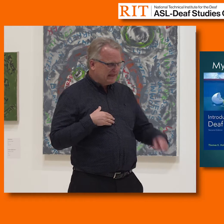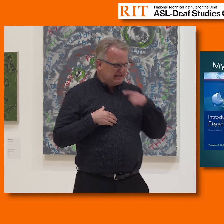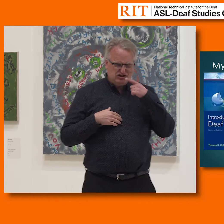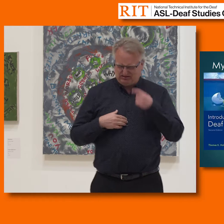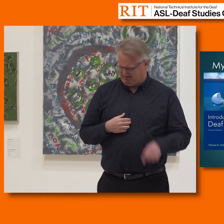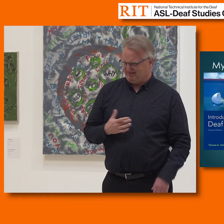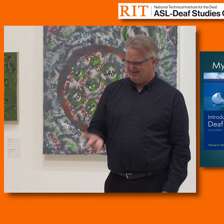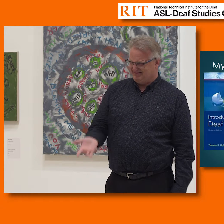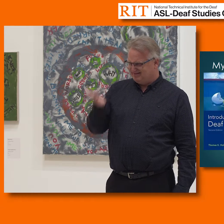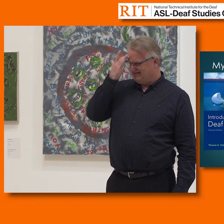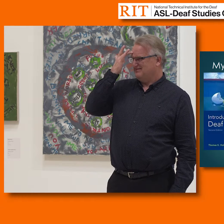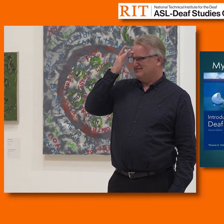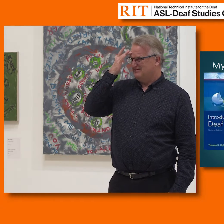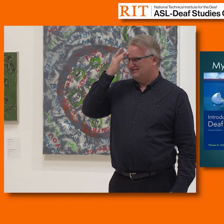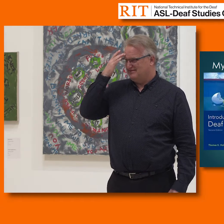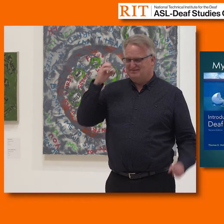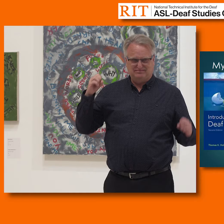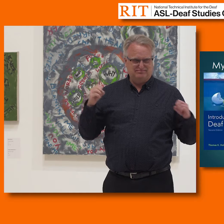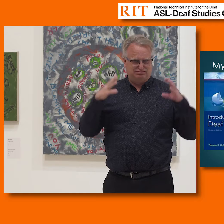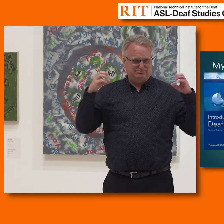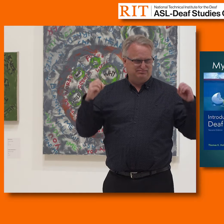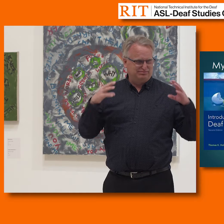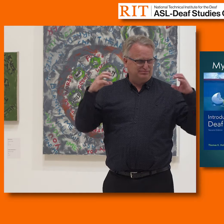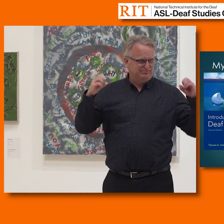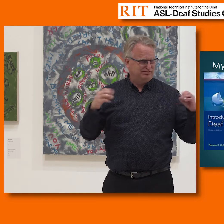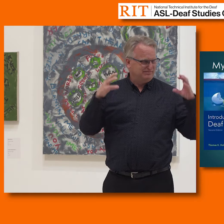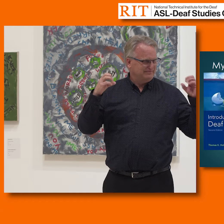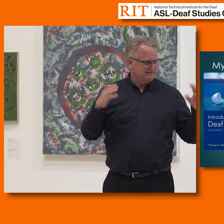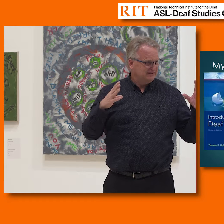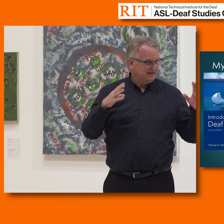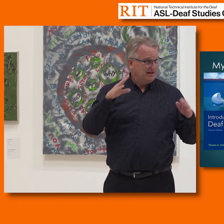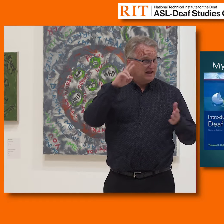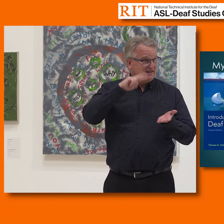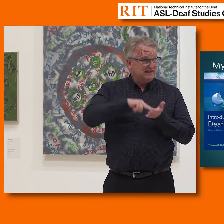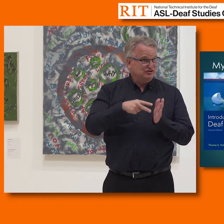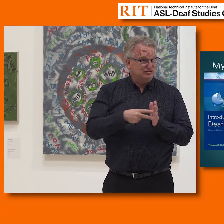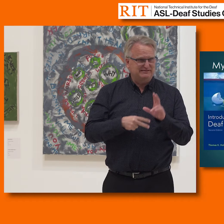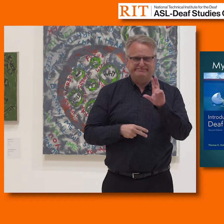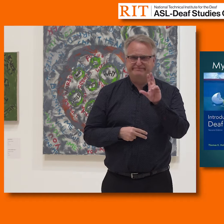Tower A, Tower B, Tower C, that's the Deaf space." But hearing students didn't see it that way.